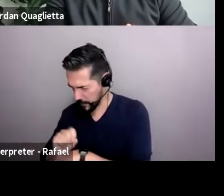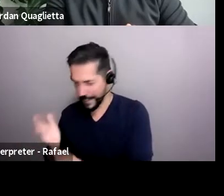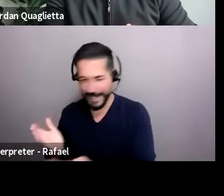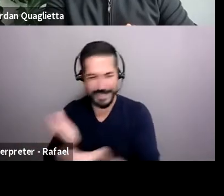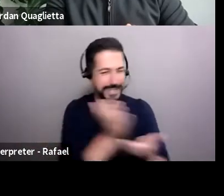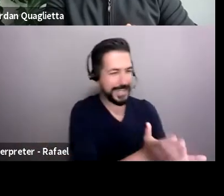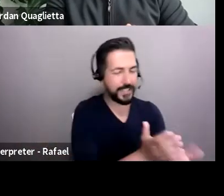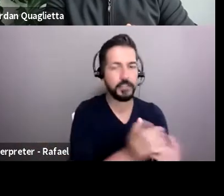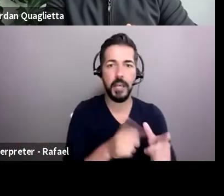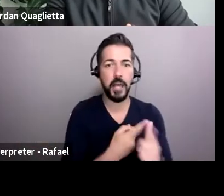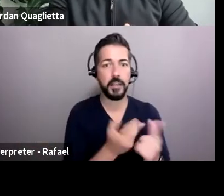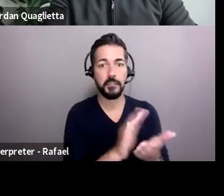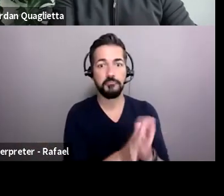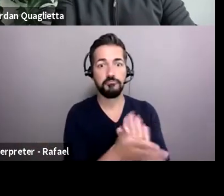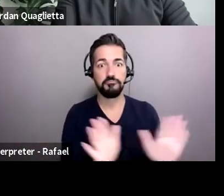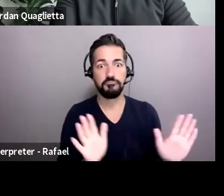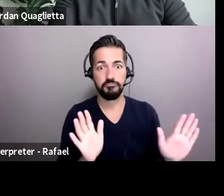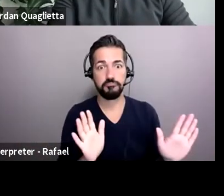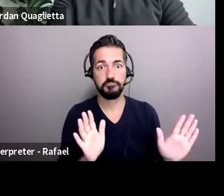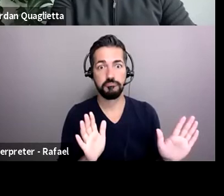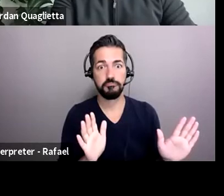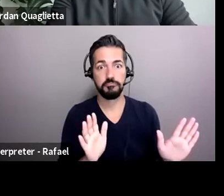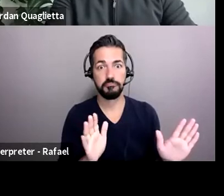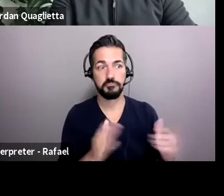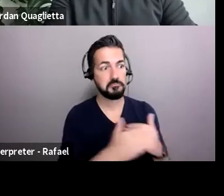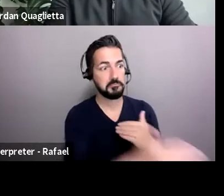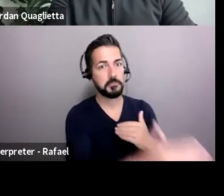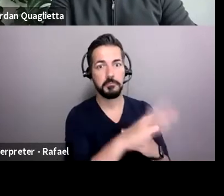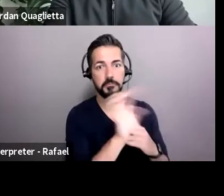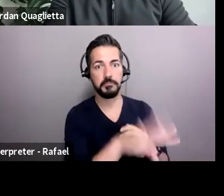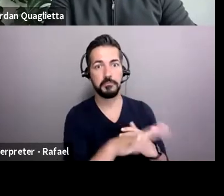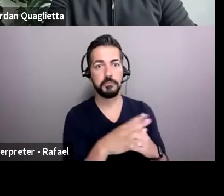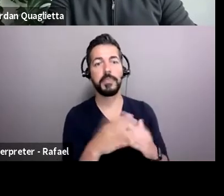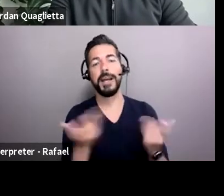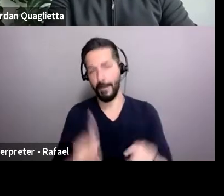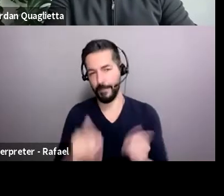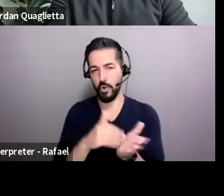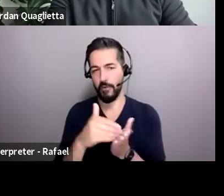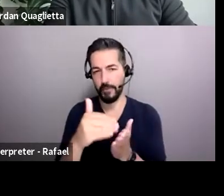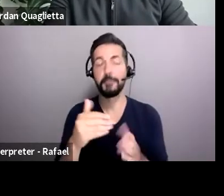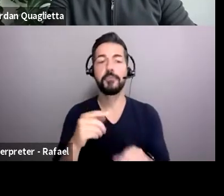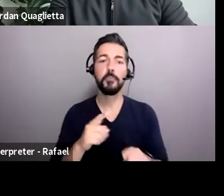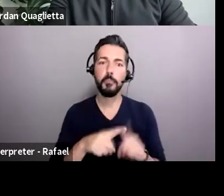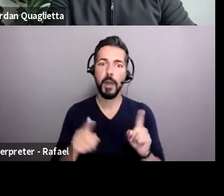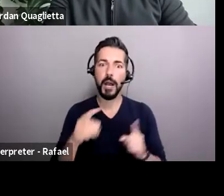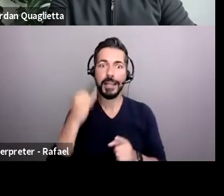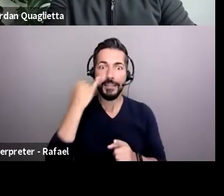And it doesn't seem much more from that. And it happens time and time again. And so having that champion in house, like you mentioned